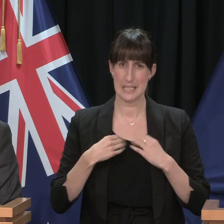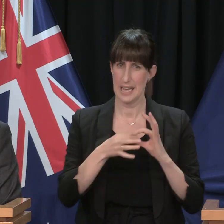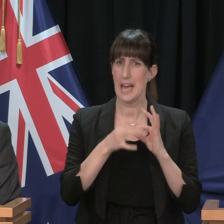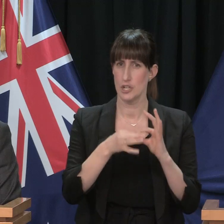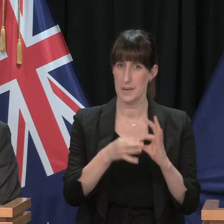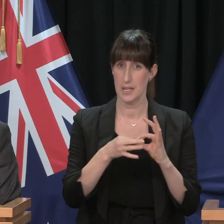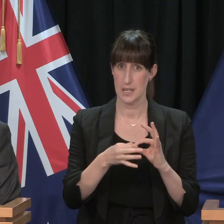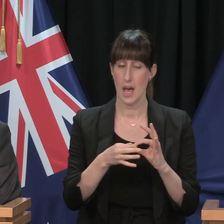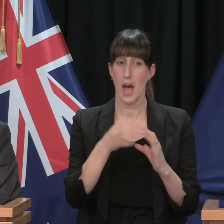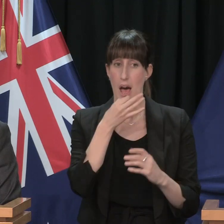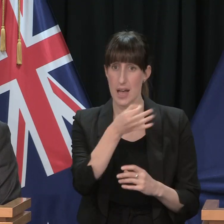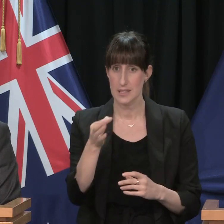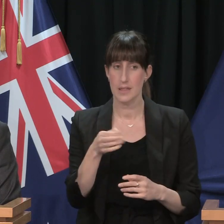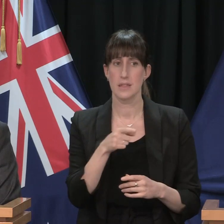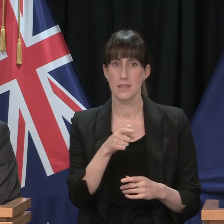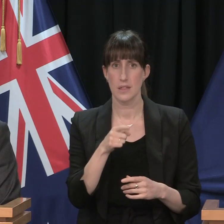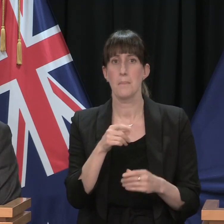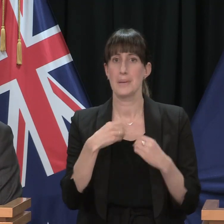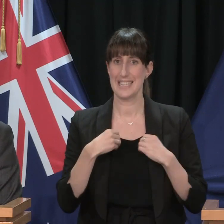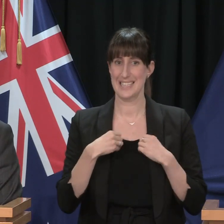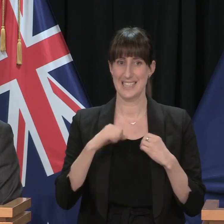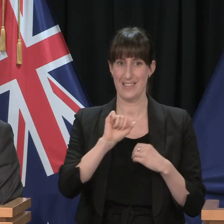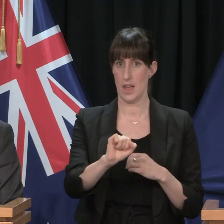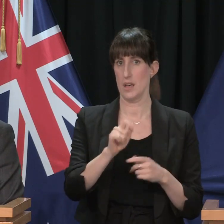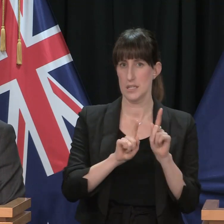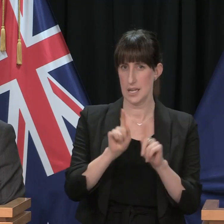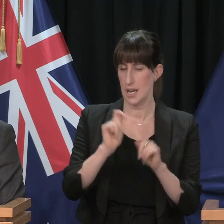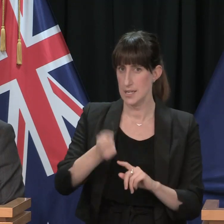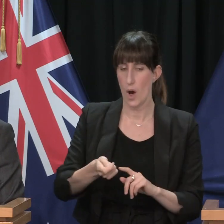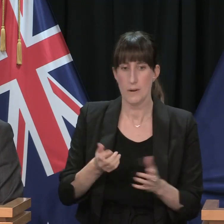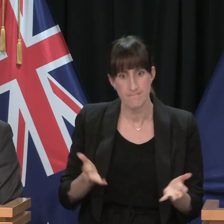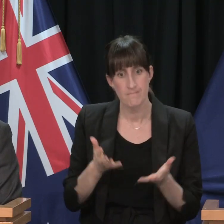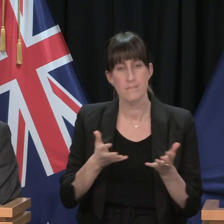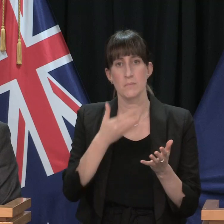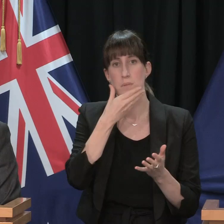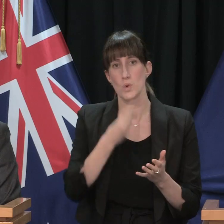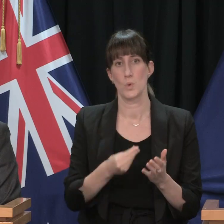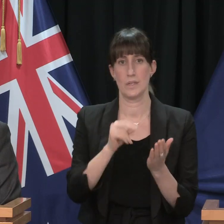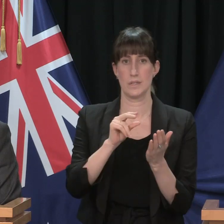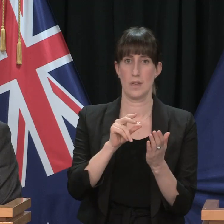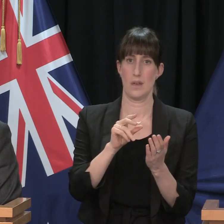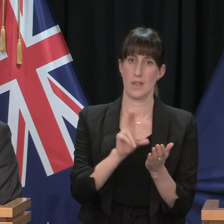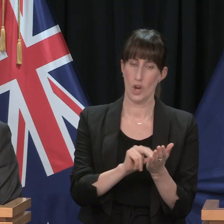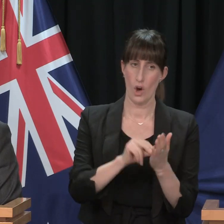their business liaison people to get around businesses in their areas, to ensure that they have got QR codes on